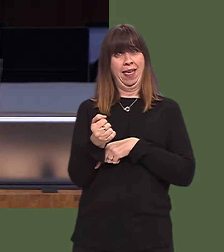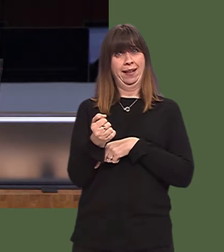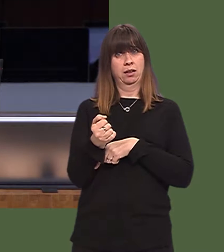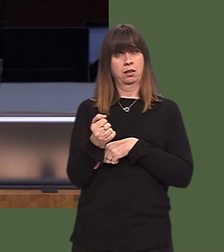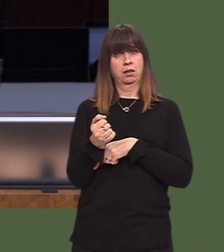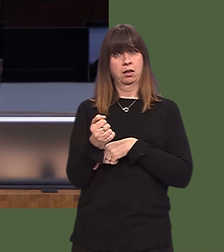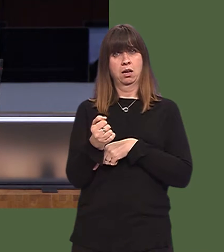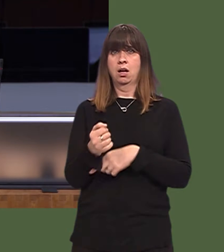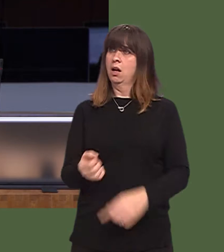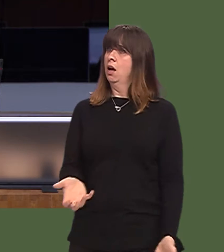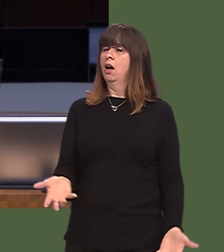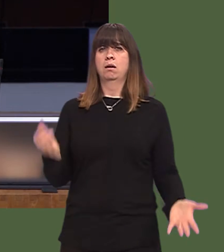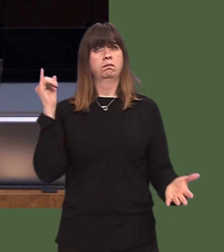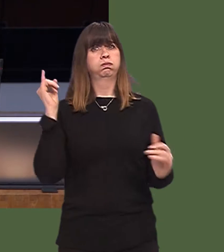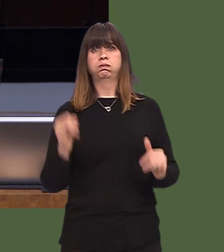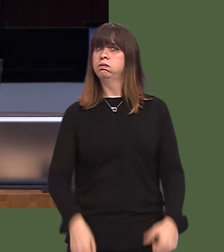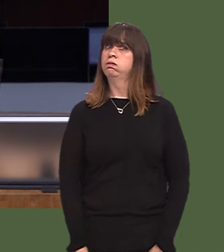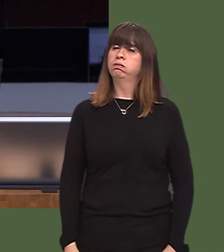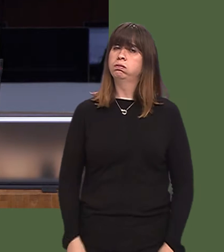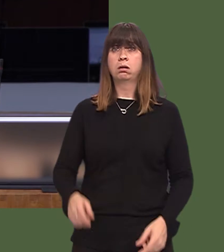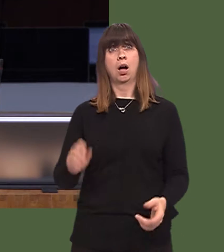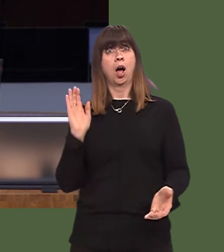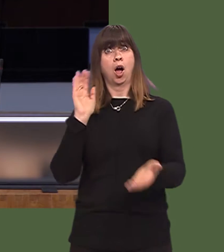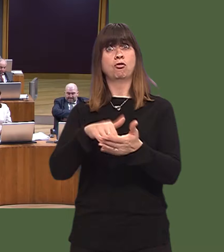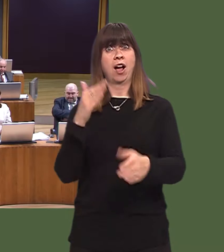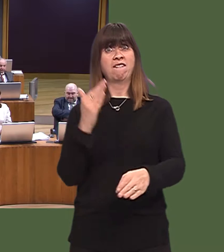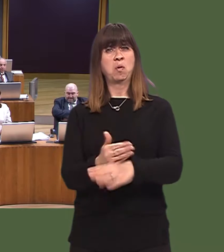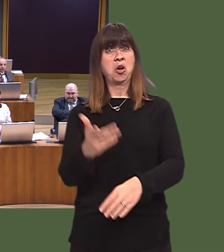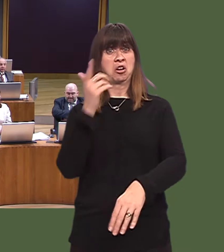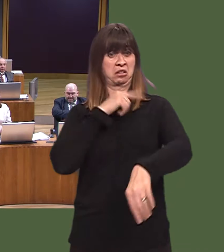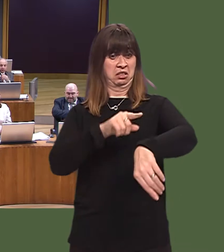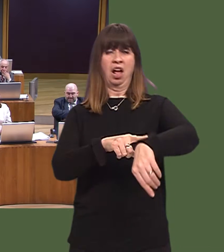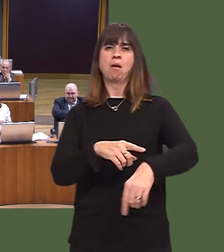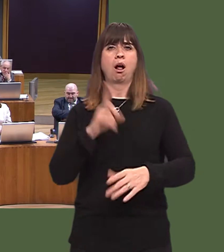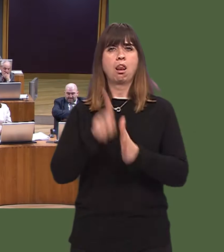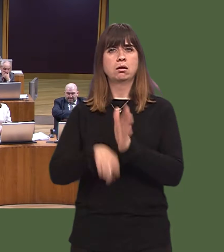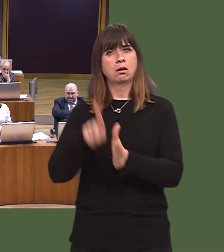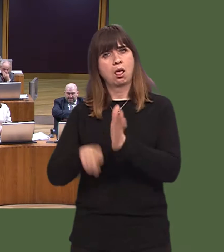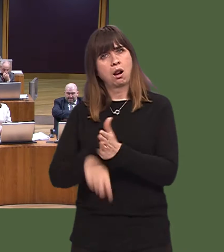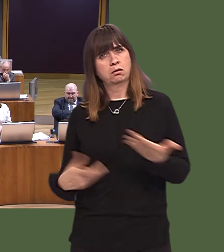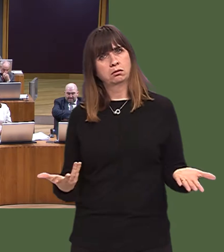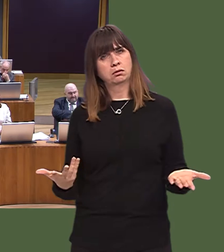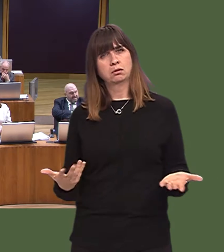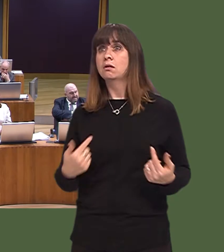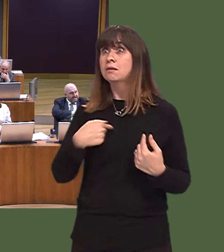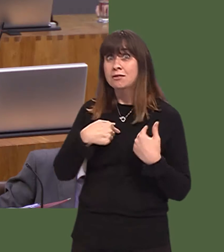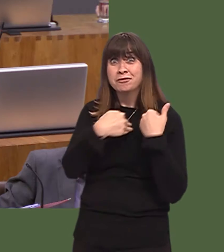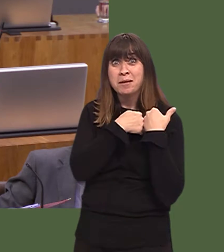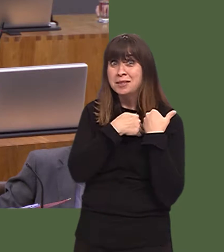a touch-and-go situation when it comes to getting to work on time? Carwyn Jones: She says ëservices that we are responsible forí, but weíre not responsible